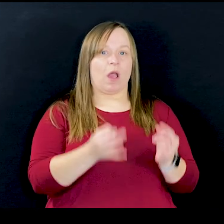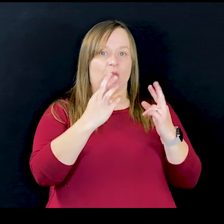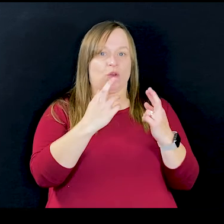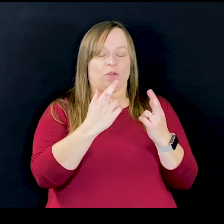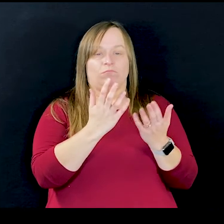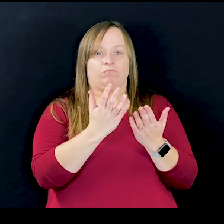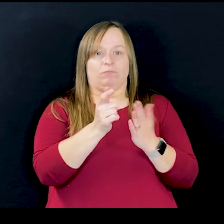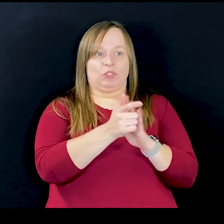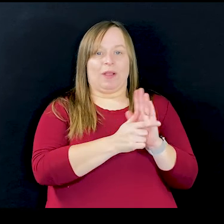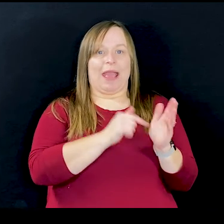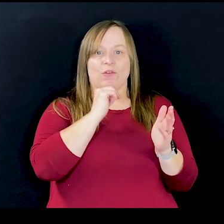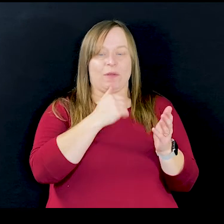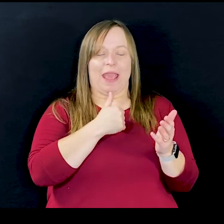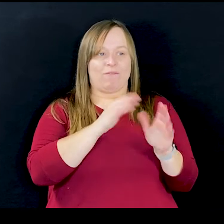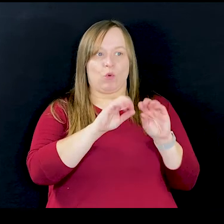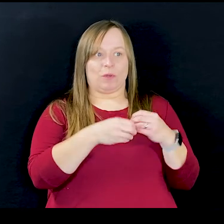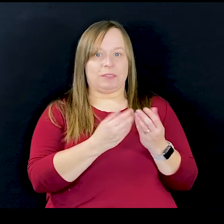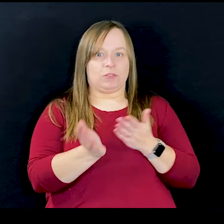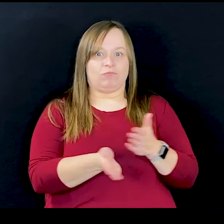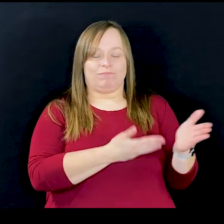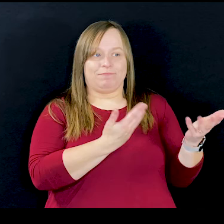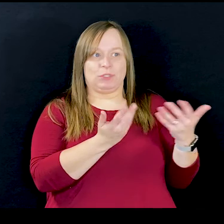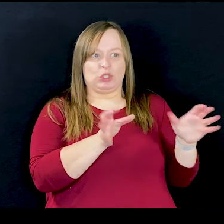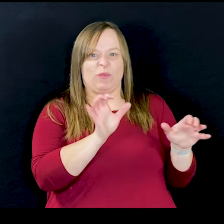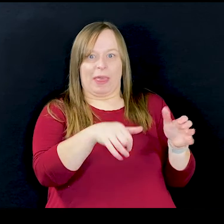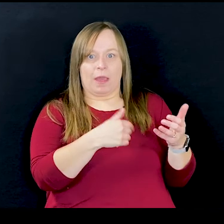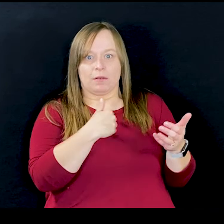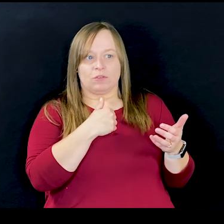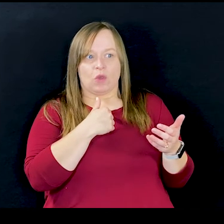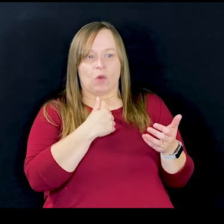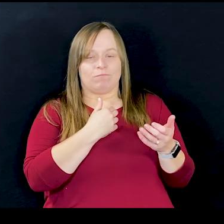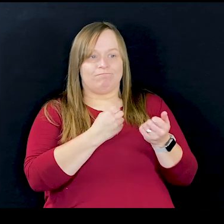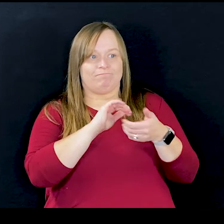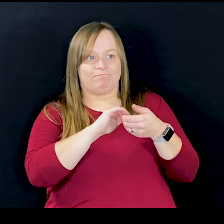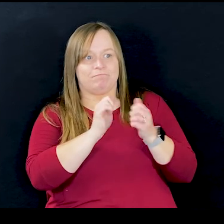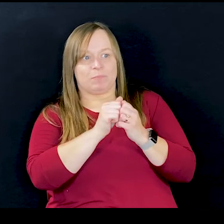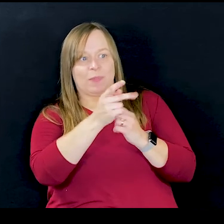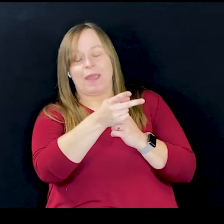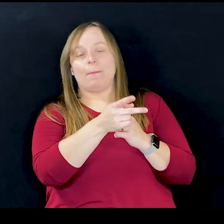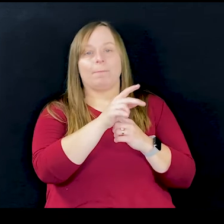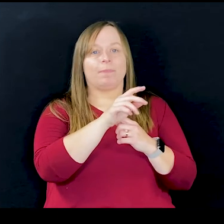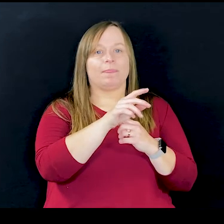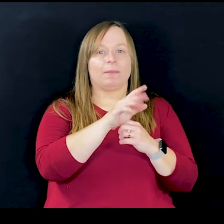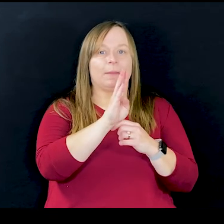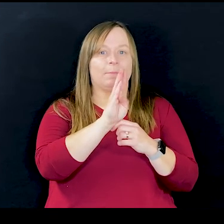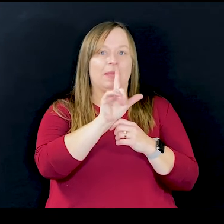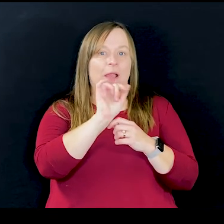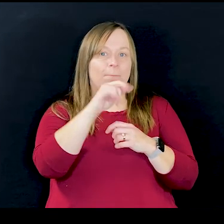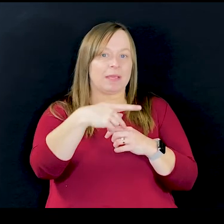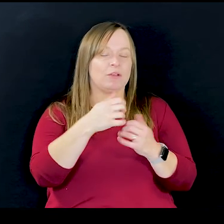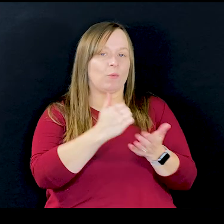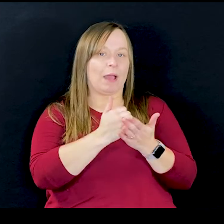I can't do it, and I don't have an organization to do it. So it would really be on behalf of the VLP